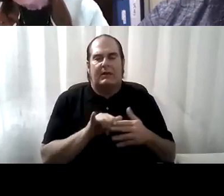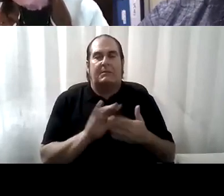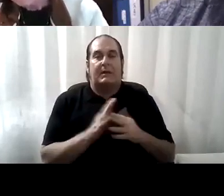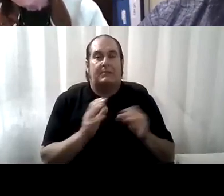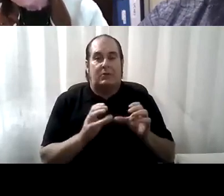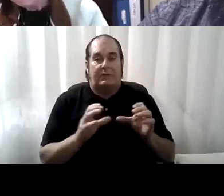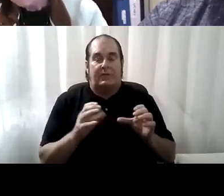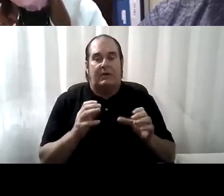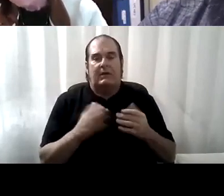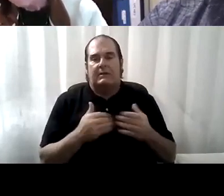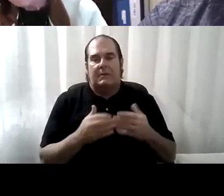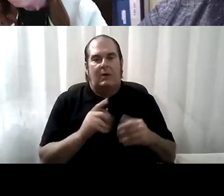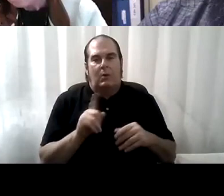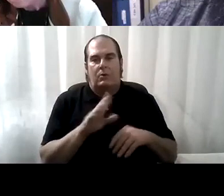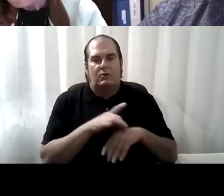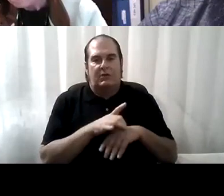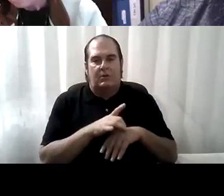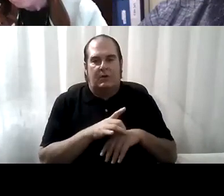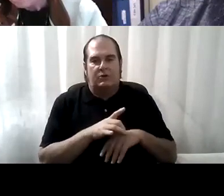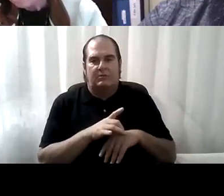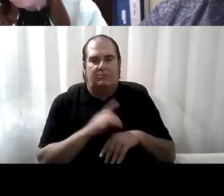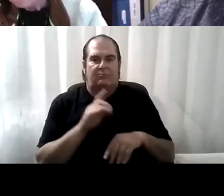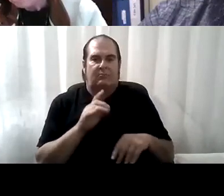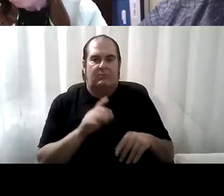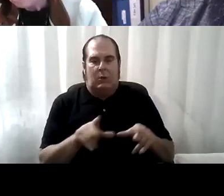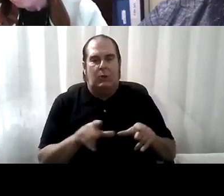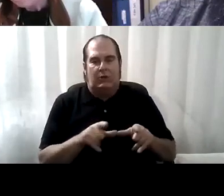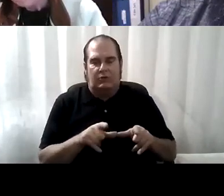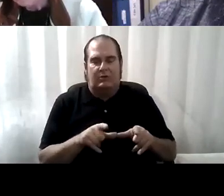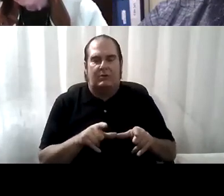regardless of where our geographic location are -- have to be able to provide evidence